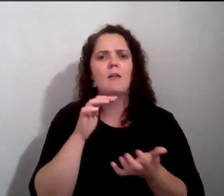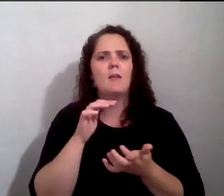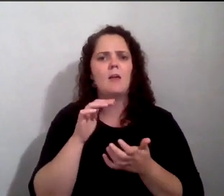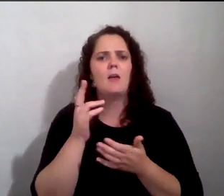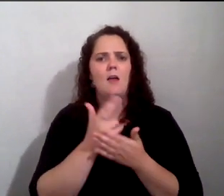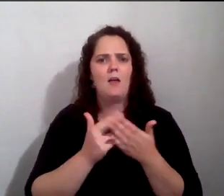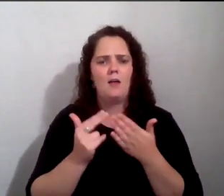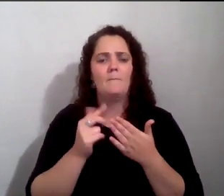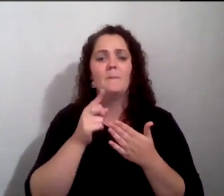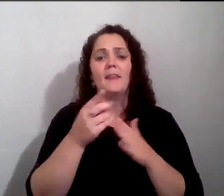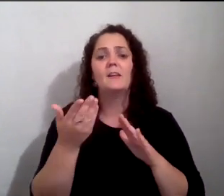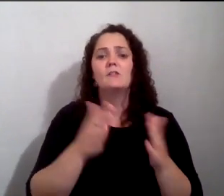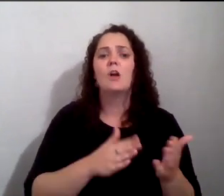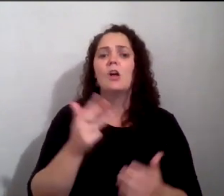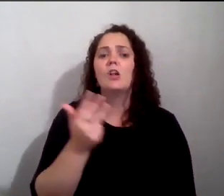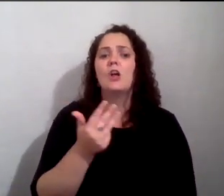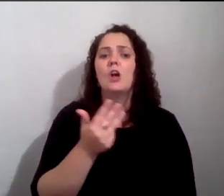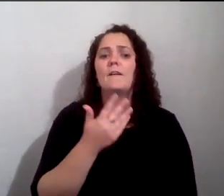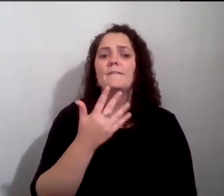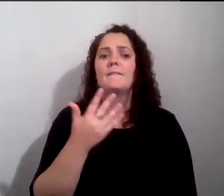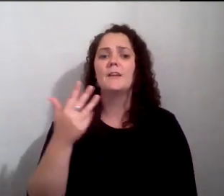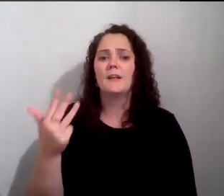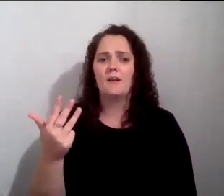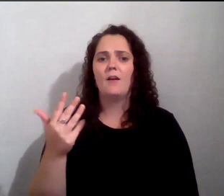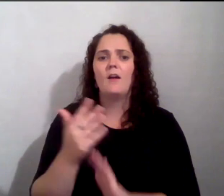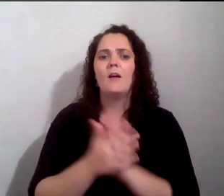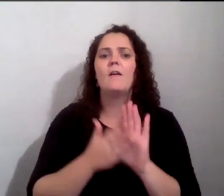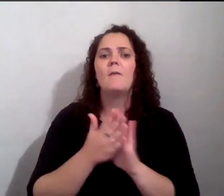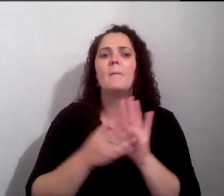without consulting the family and ended that income stream